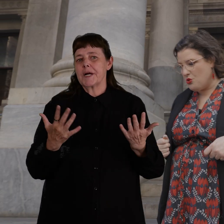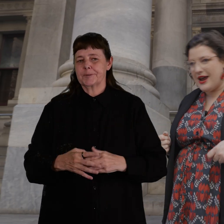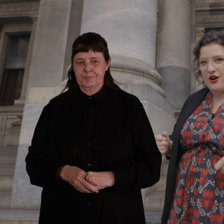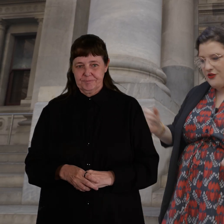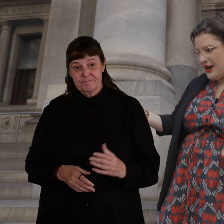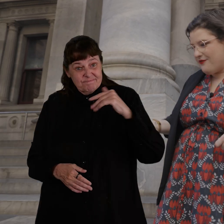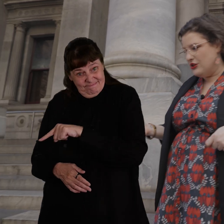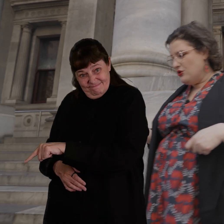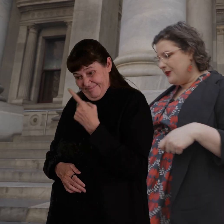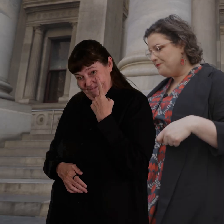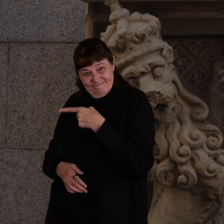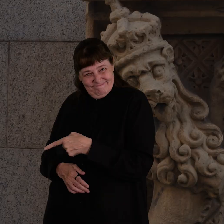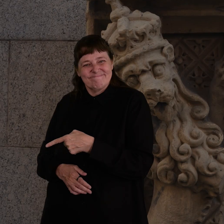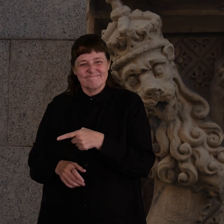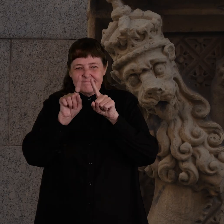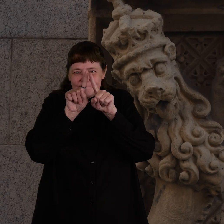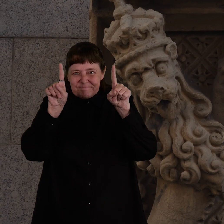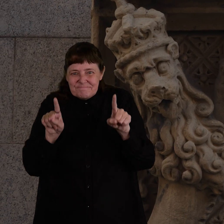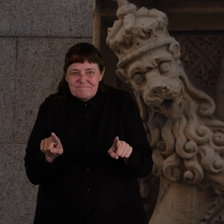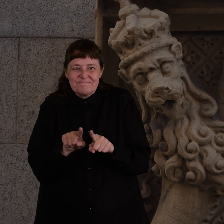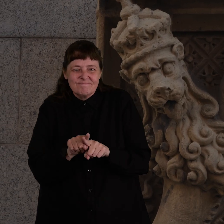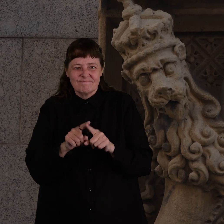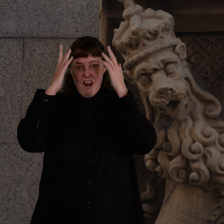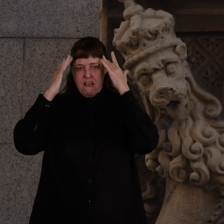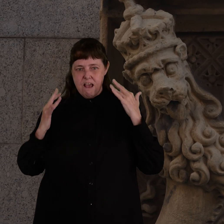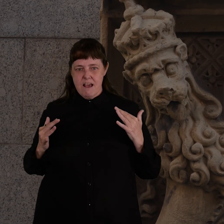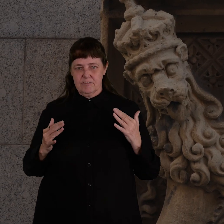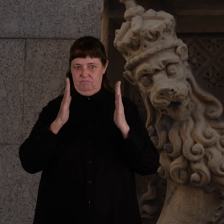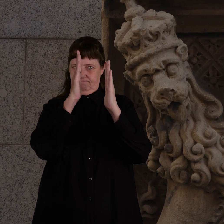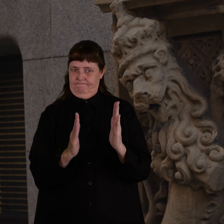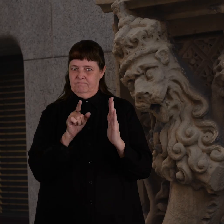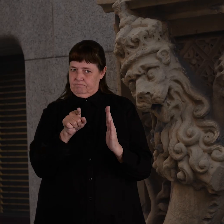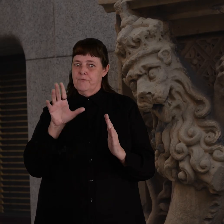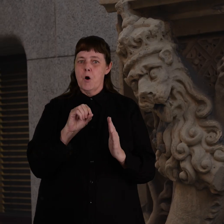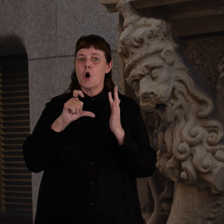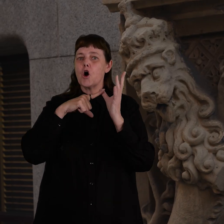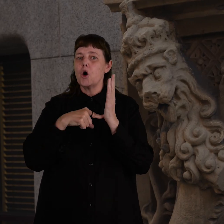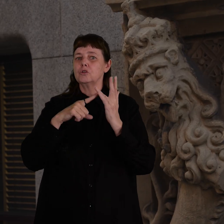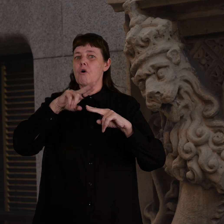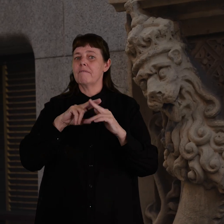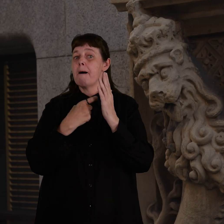We'll head over and have a look at this piece of work on the exterior of the building features a